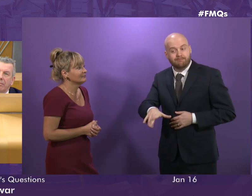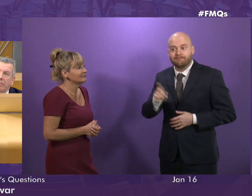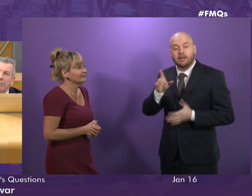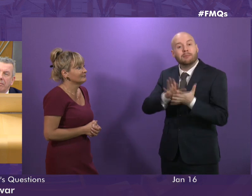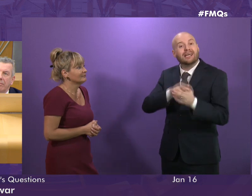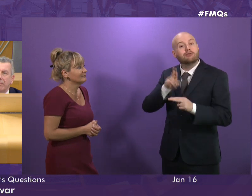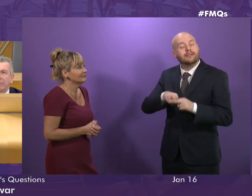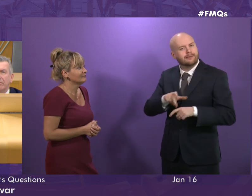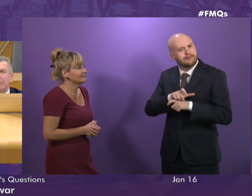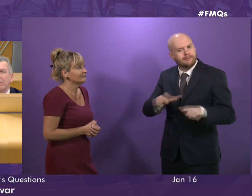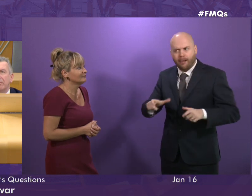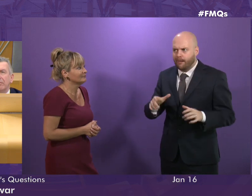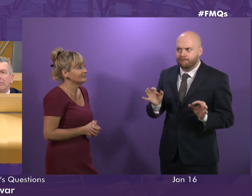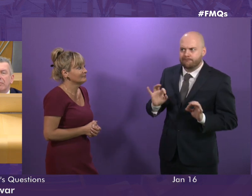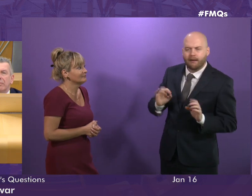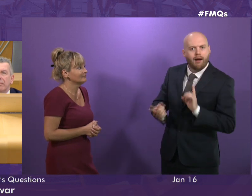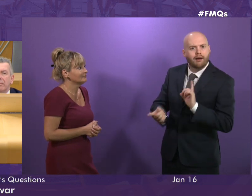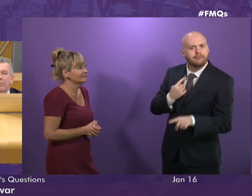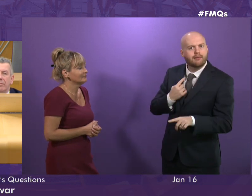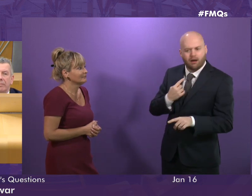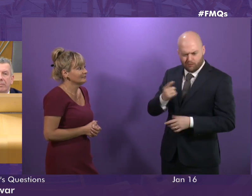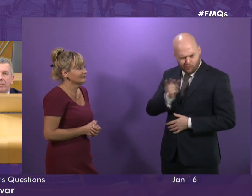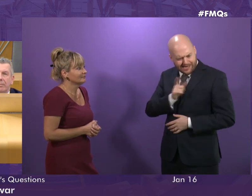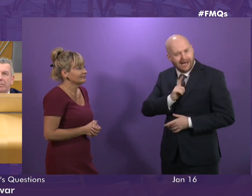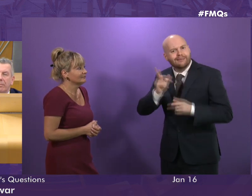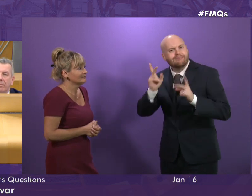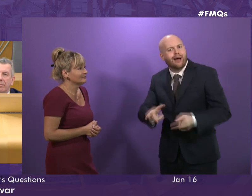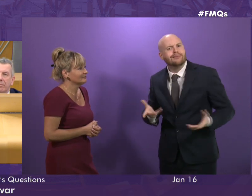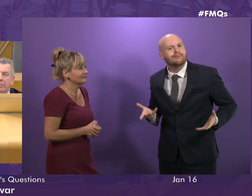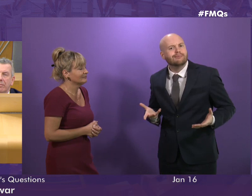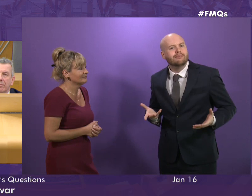water supply was not safe and posed a high risk of infections when the hospital opened,